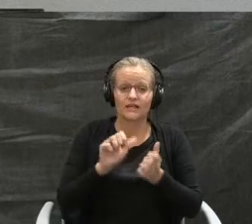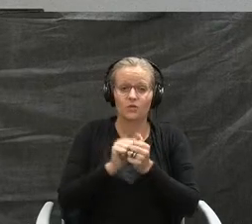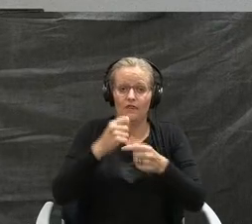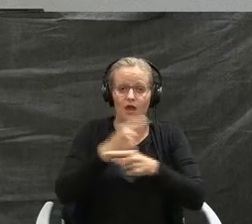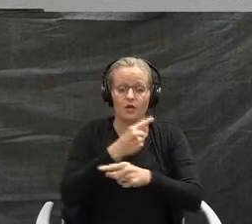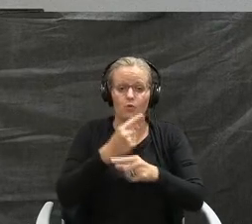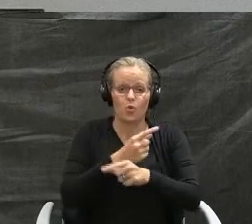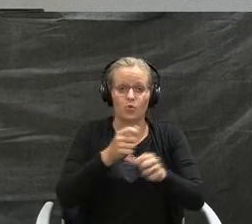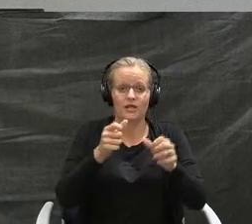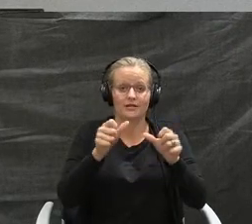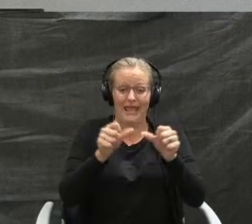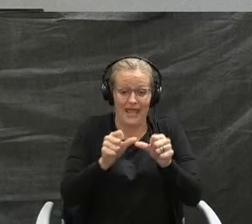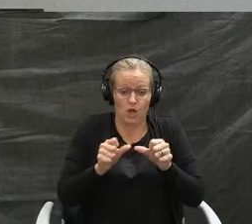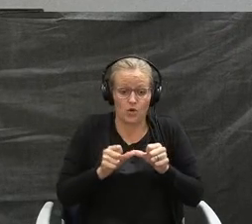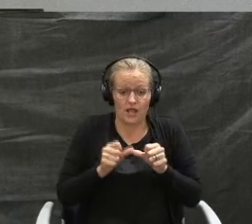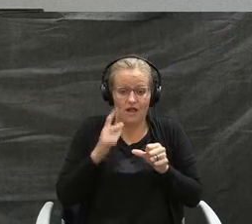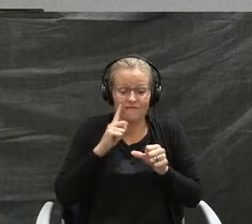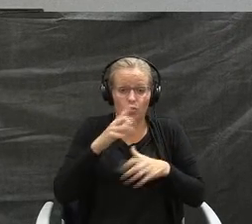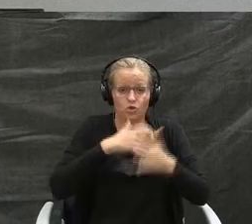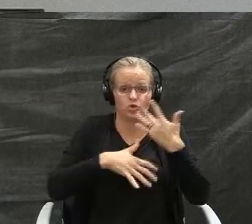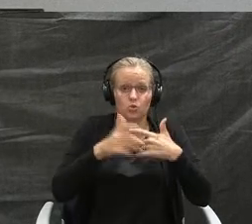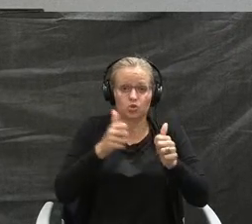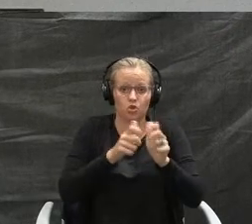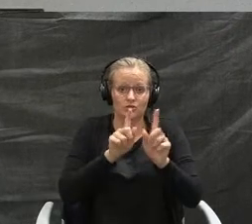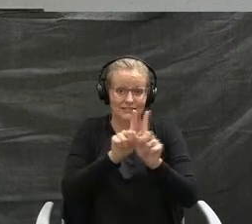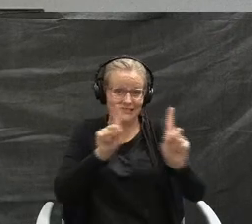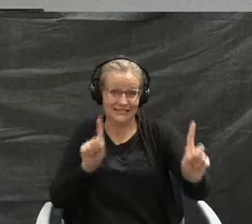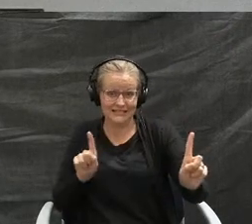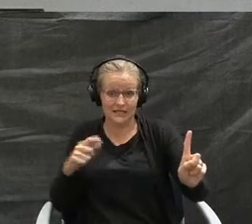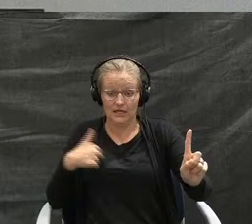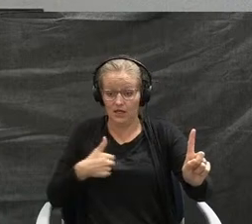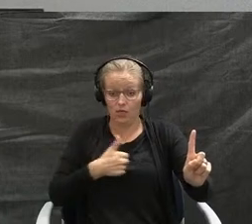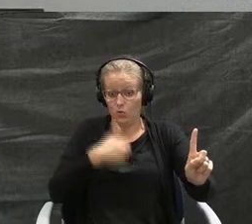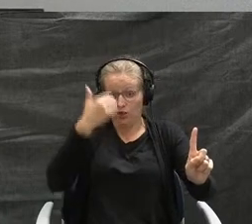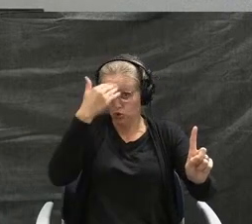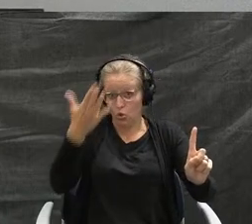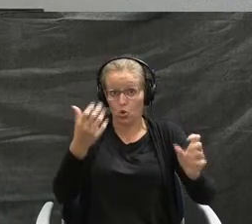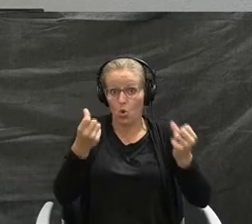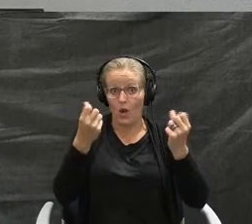And not knowing yet, how many students are going to opt for